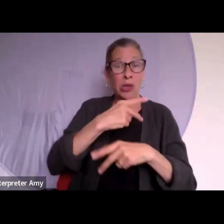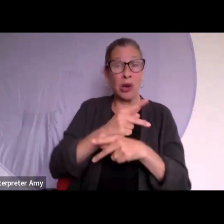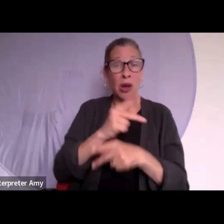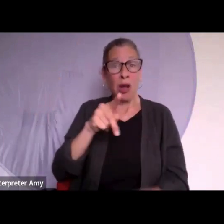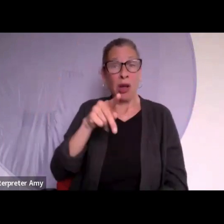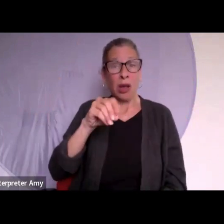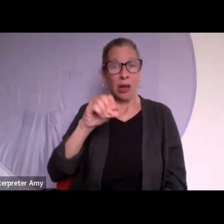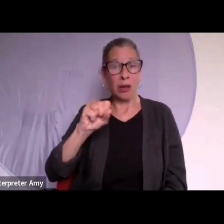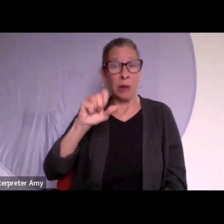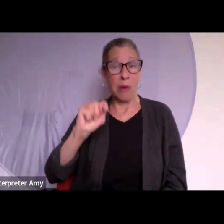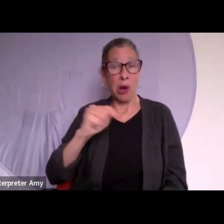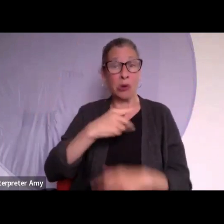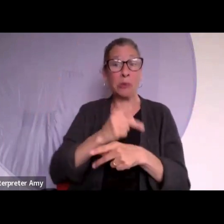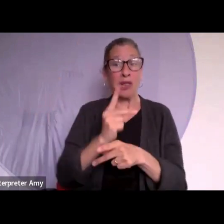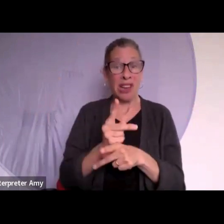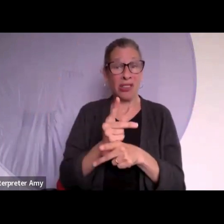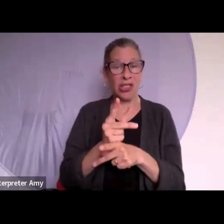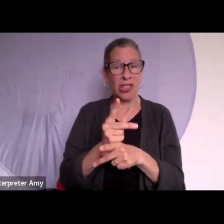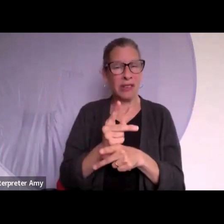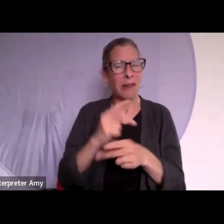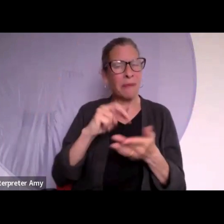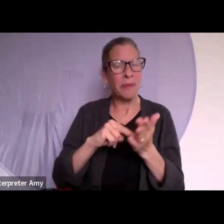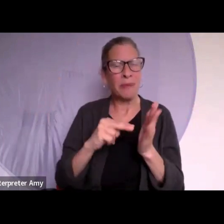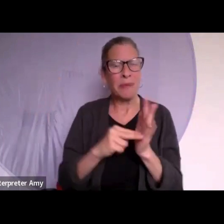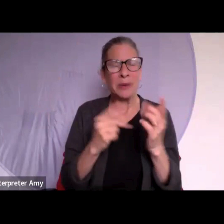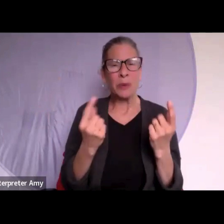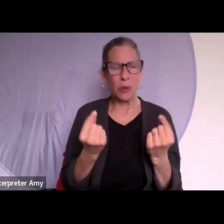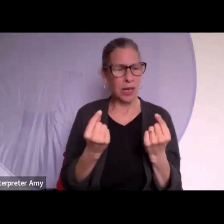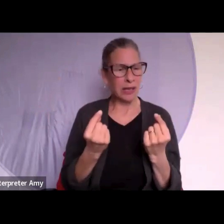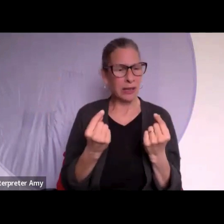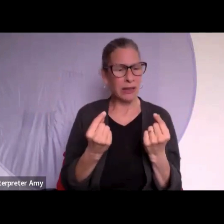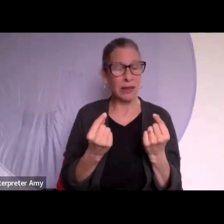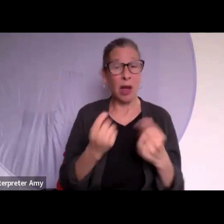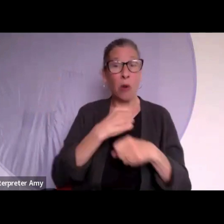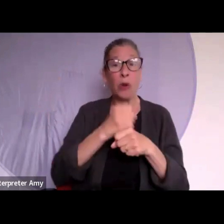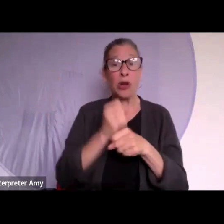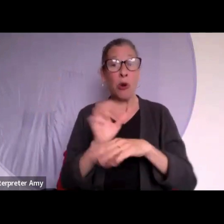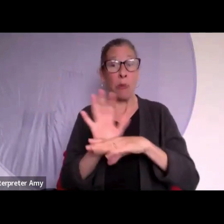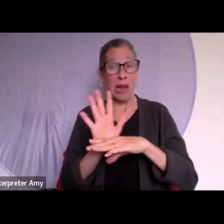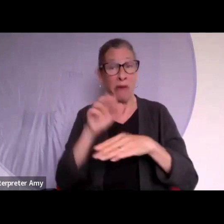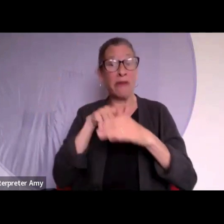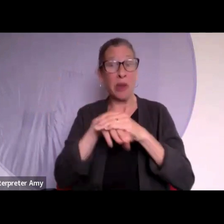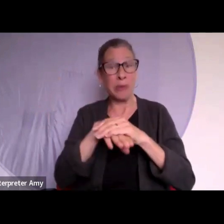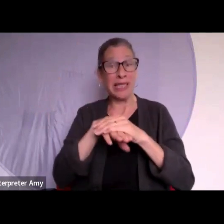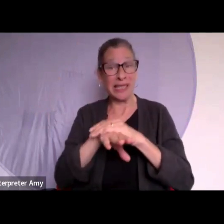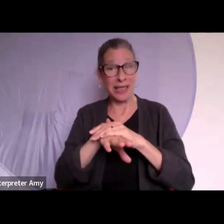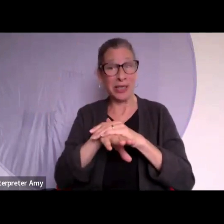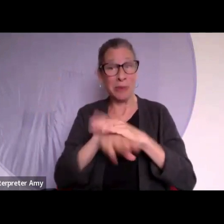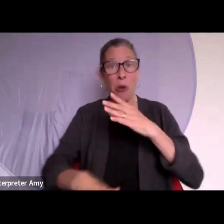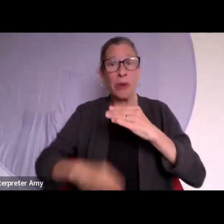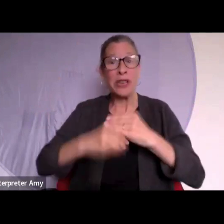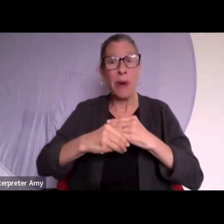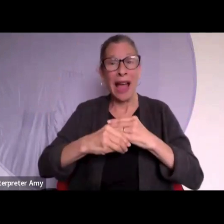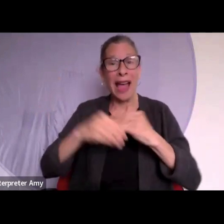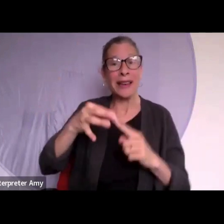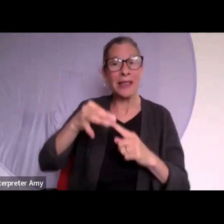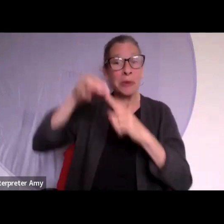really where the we're where you make a film accessible and the same way you add special effects. You do color correction